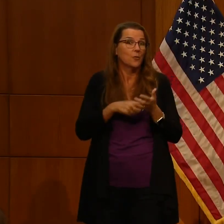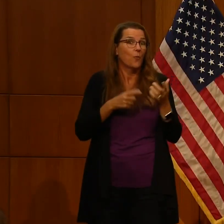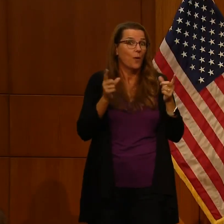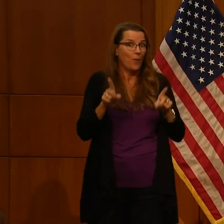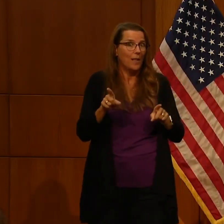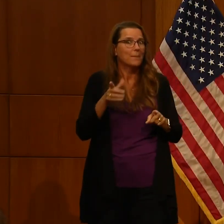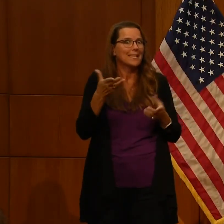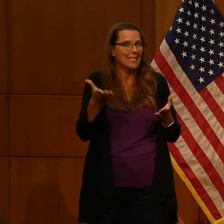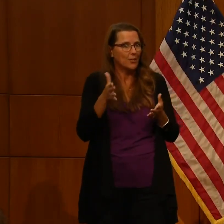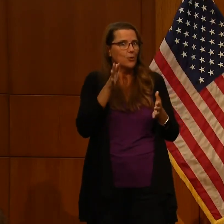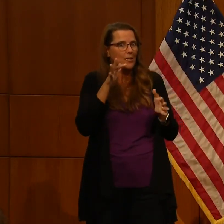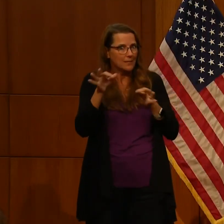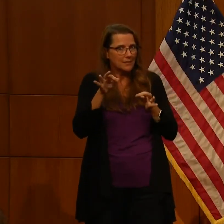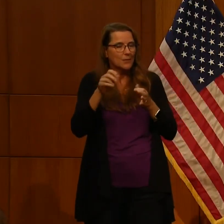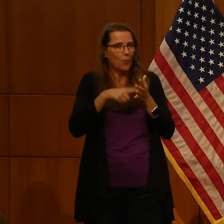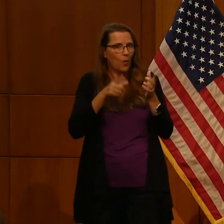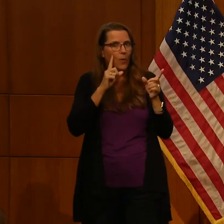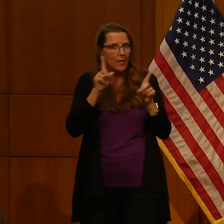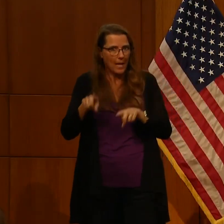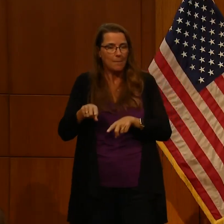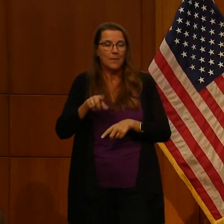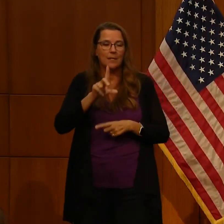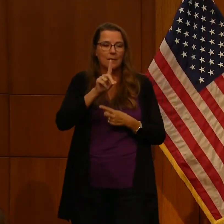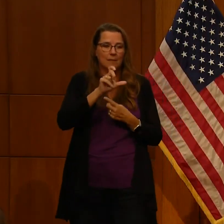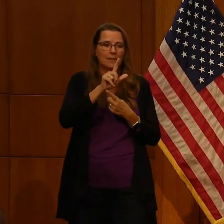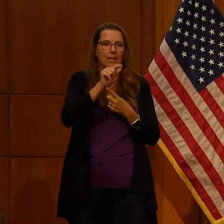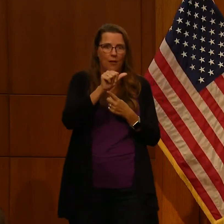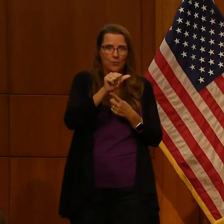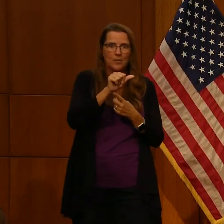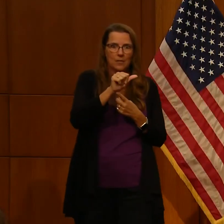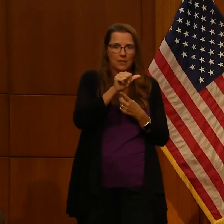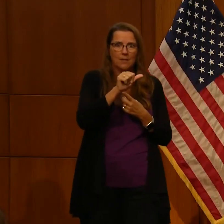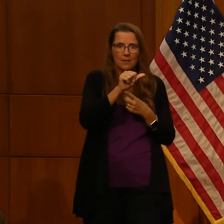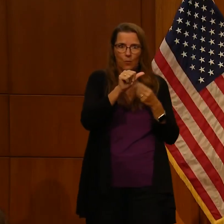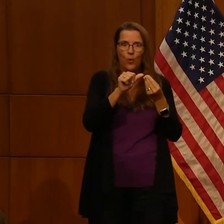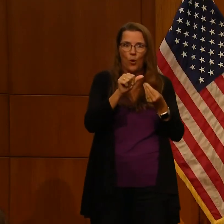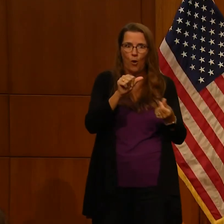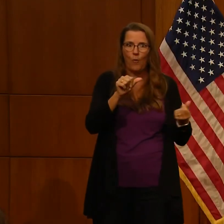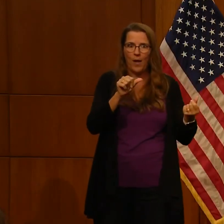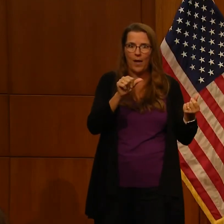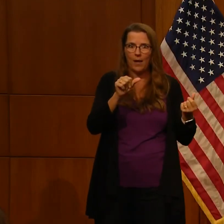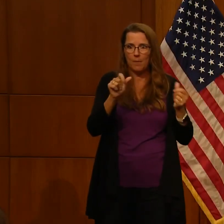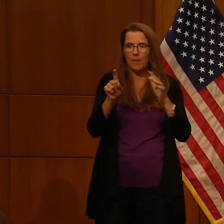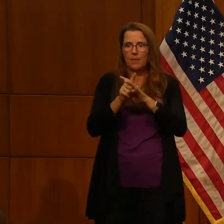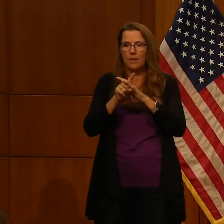WE NEED TO ALL BE PART OF THE SOLUTION, AND HERE'S WHAT'S GOING TO HAPPEN. HERE'S WHAT